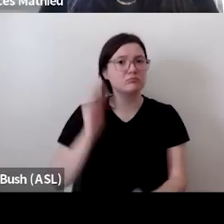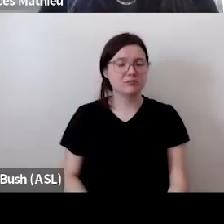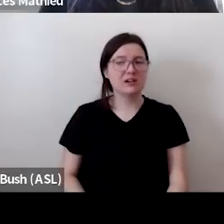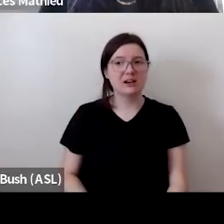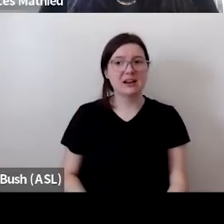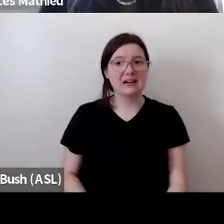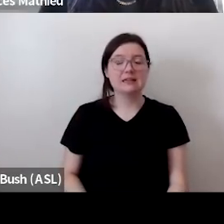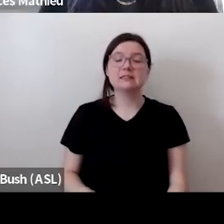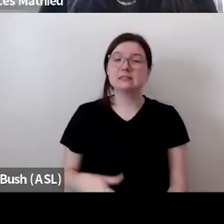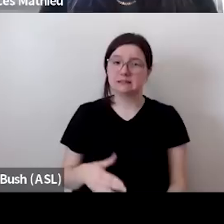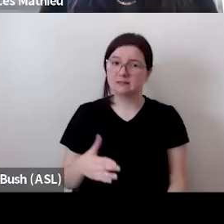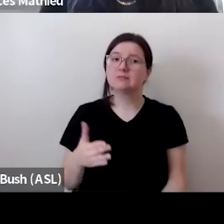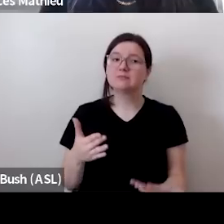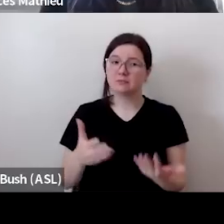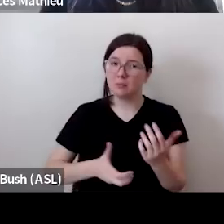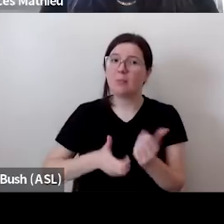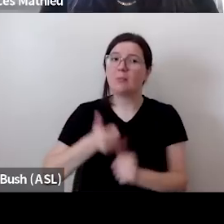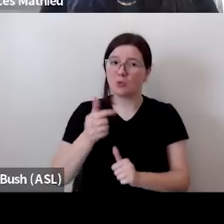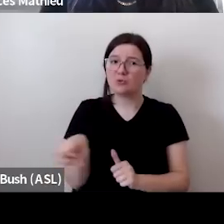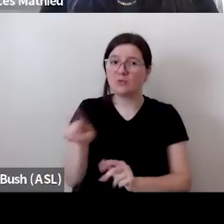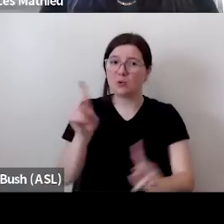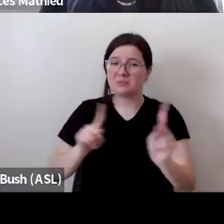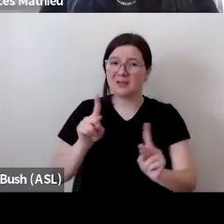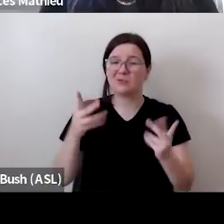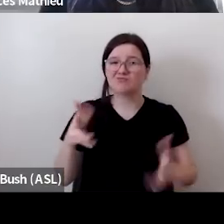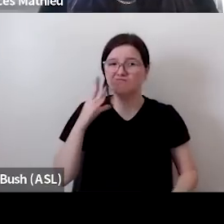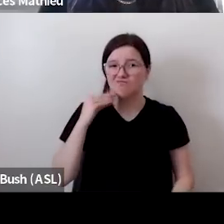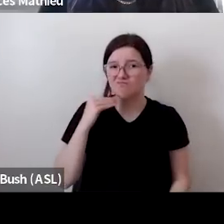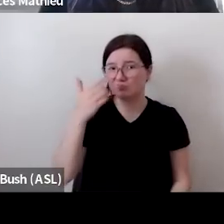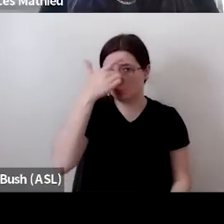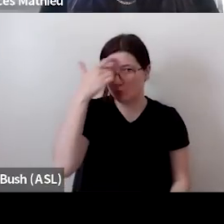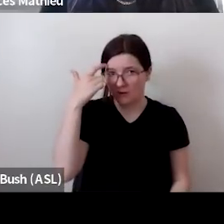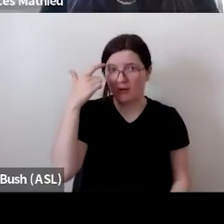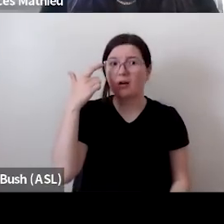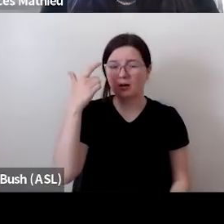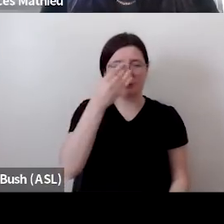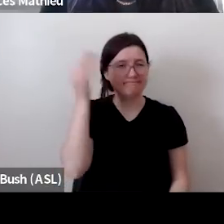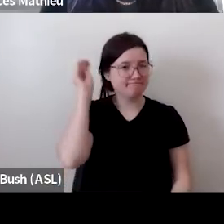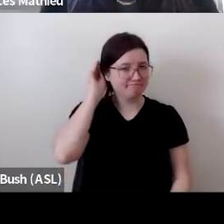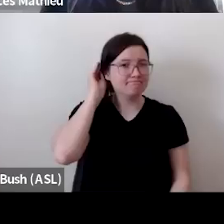of trauma can only improve your work with an individual. Absolutely.